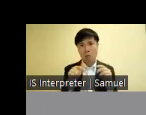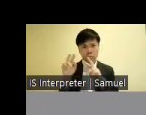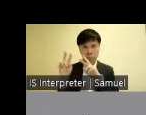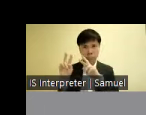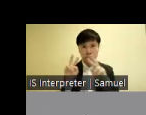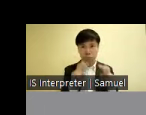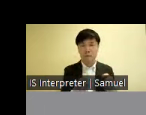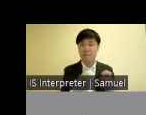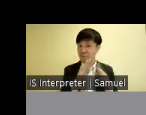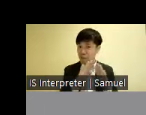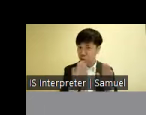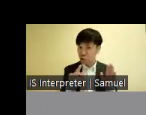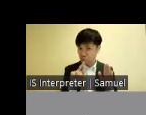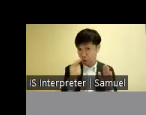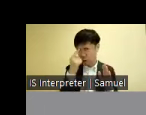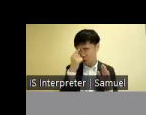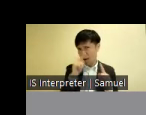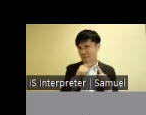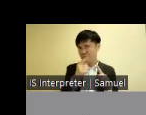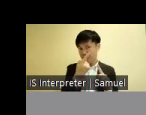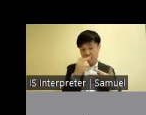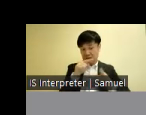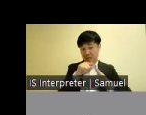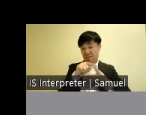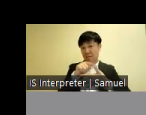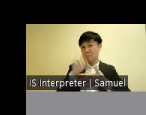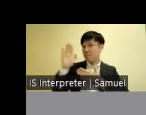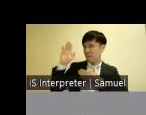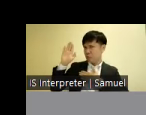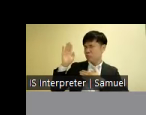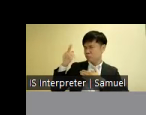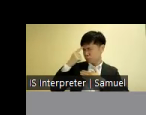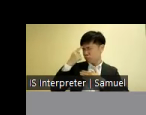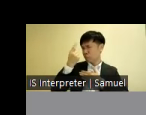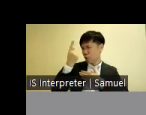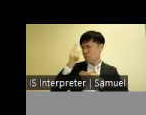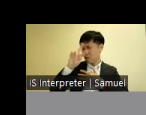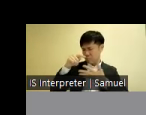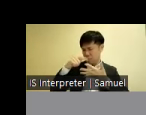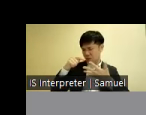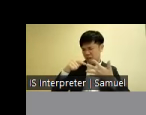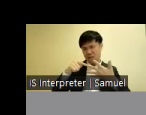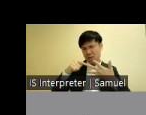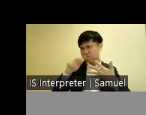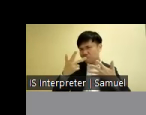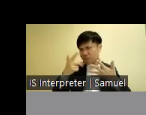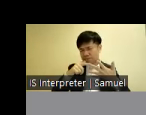example, for the first pledge. Leave it here. Almost done.